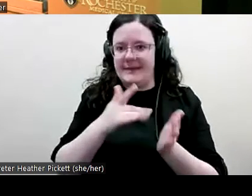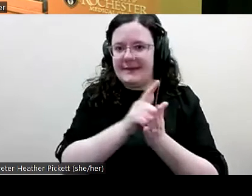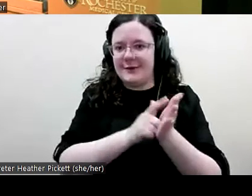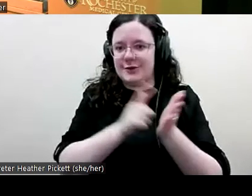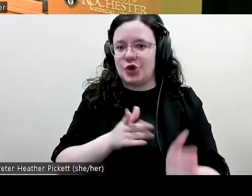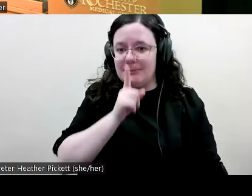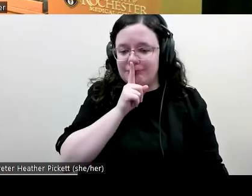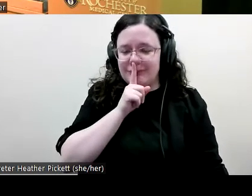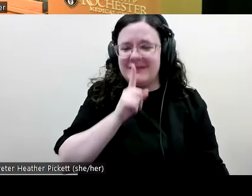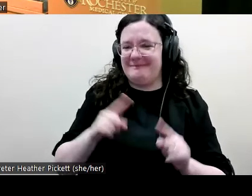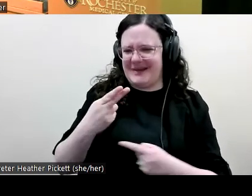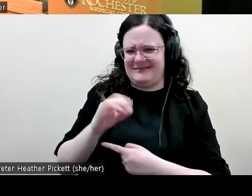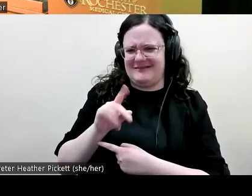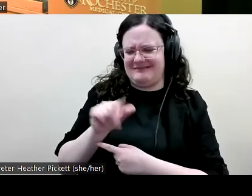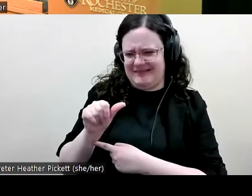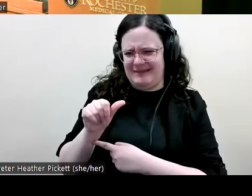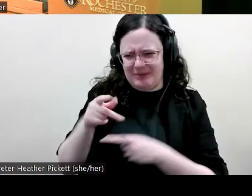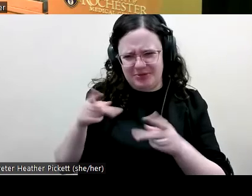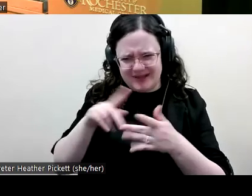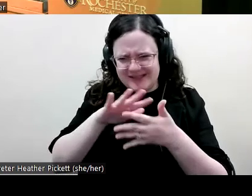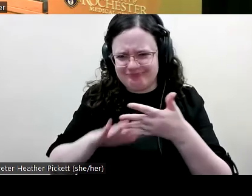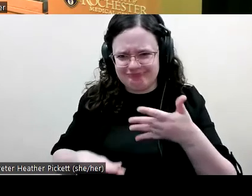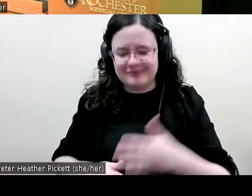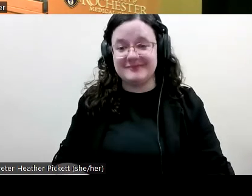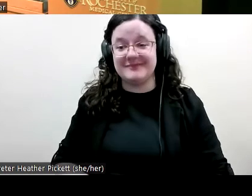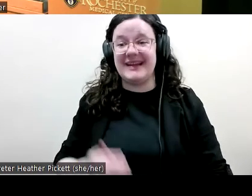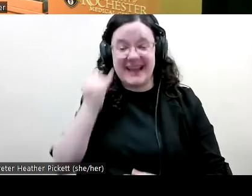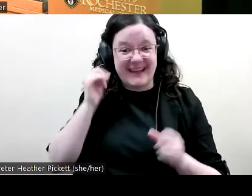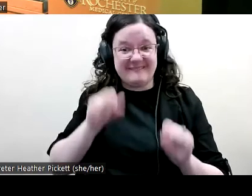you can include families in those team meetings so that they really understand the treatment options